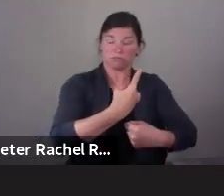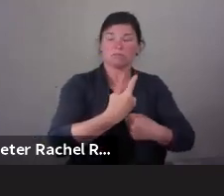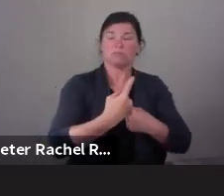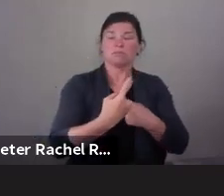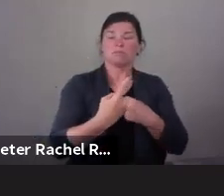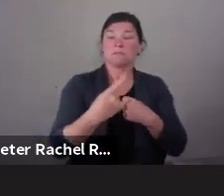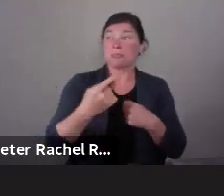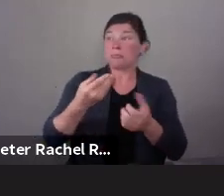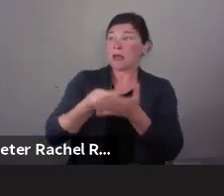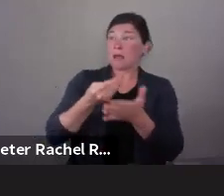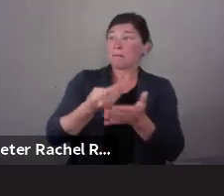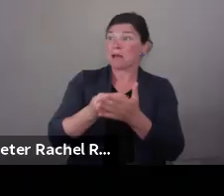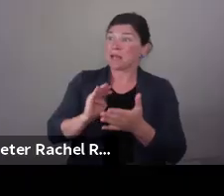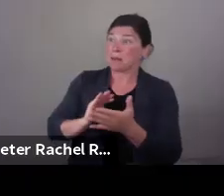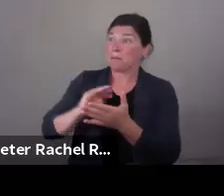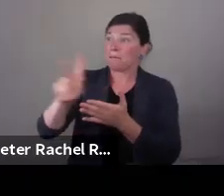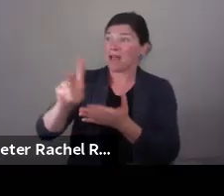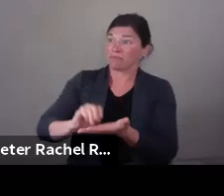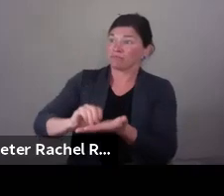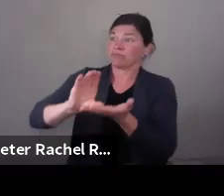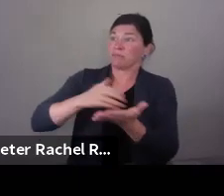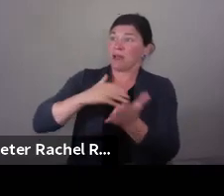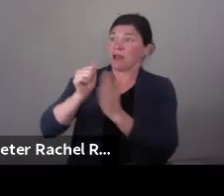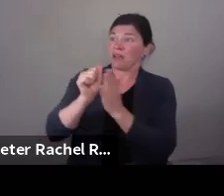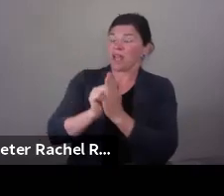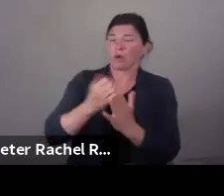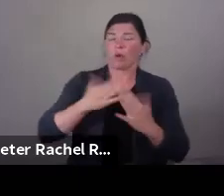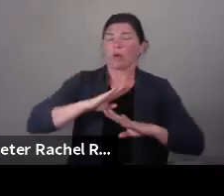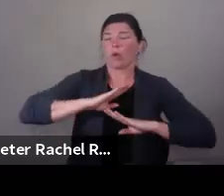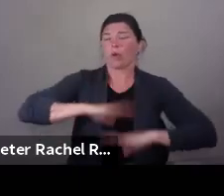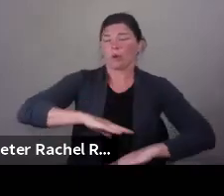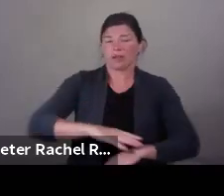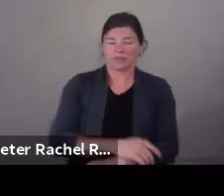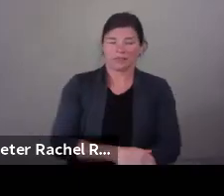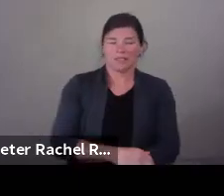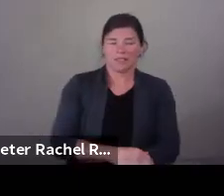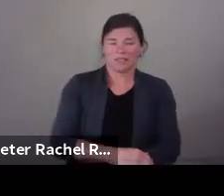at the banks. She was fighting for me. Then the second day, I received a text message saying all